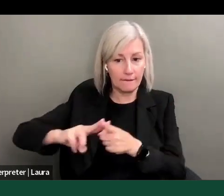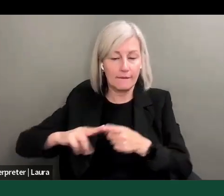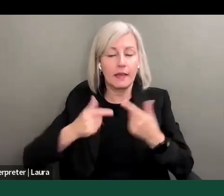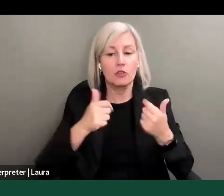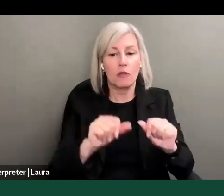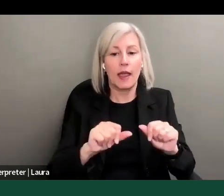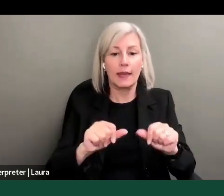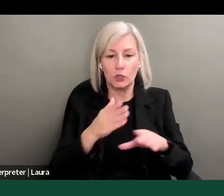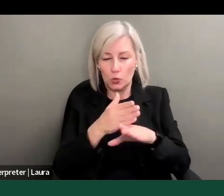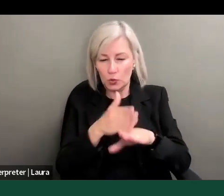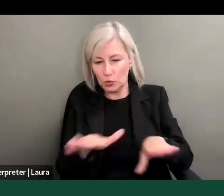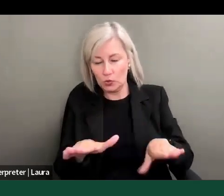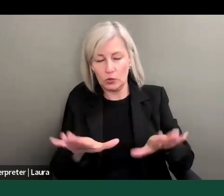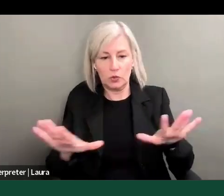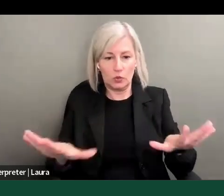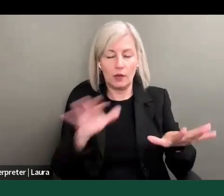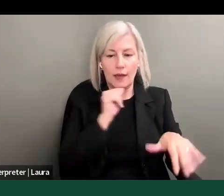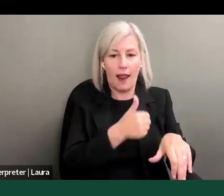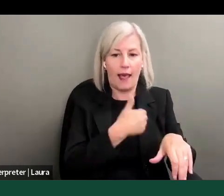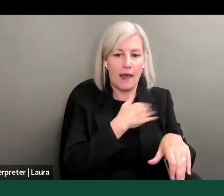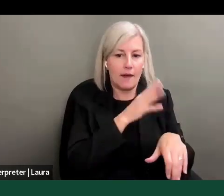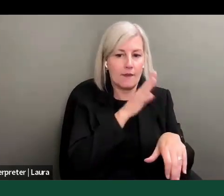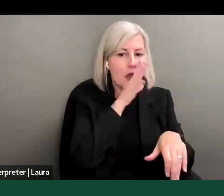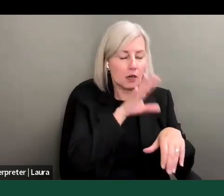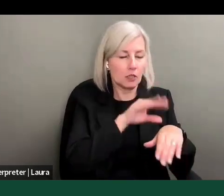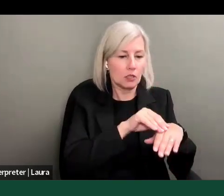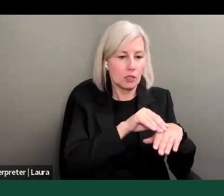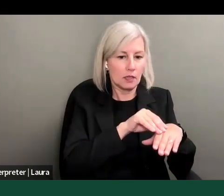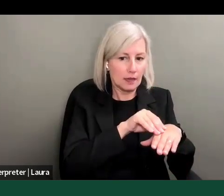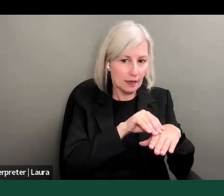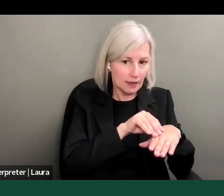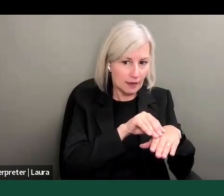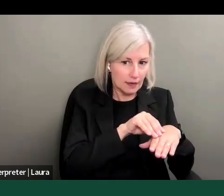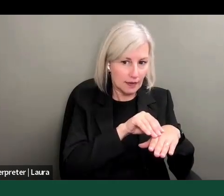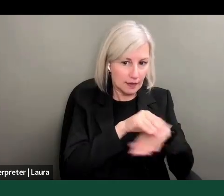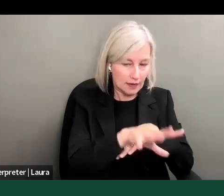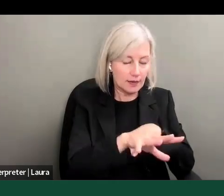that out and not have the articulation reduce their actual ability to